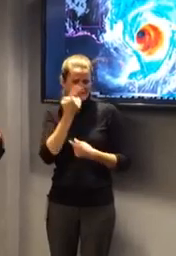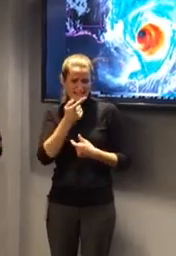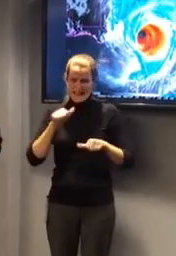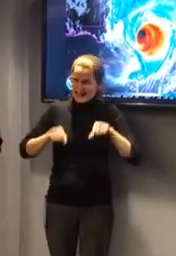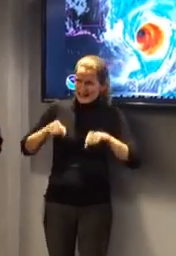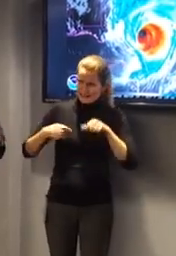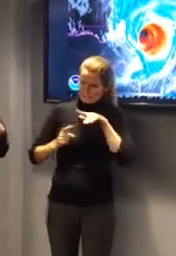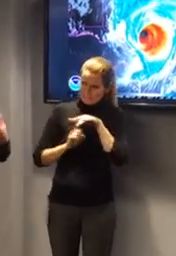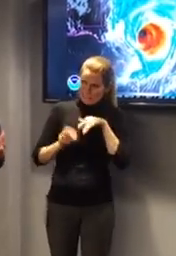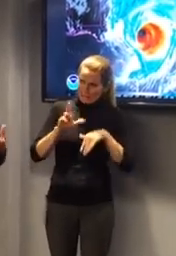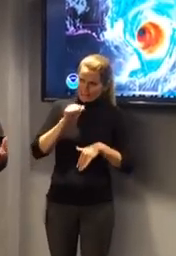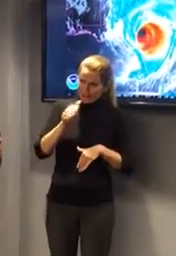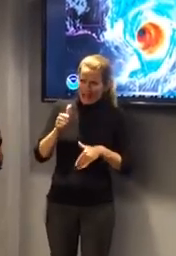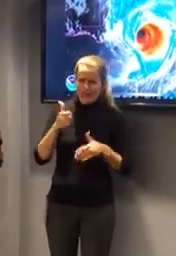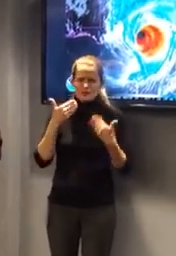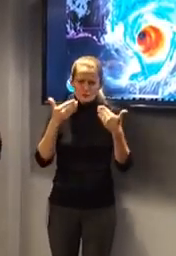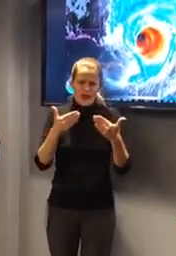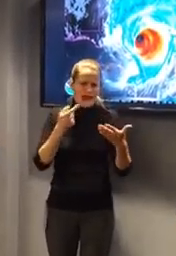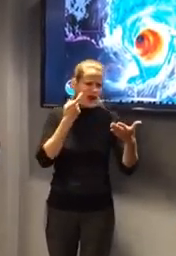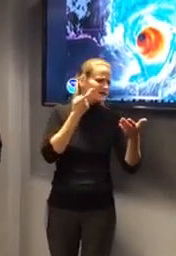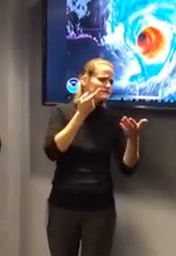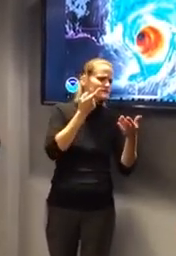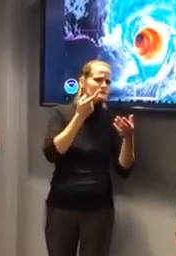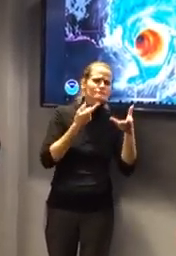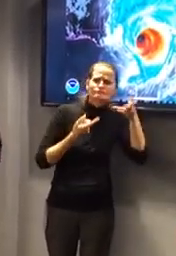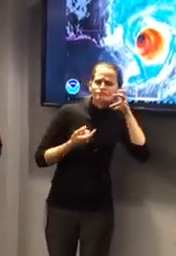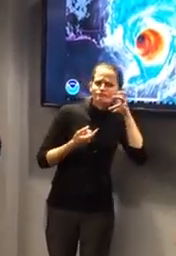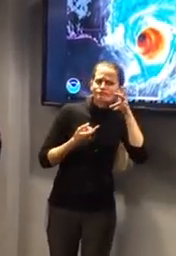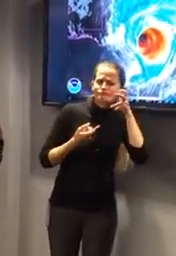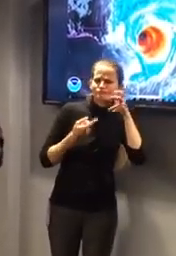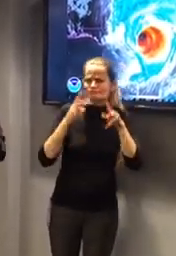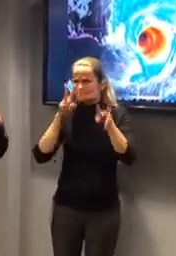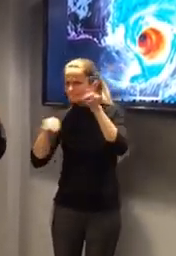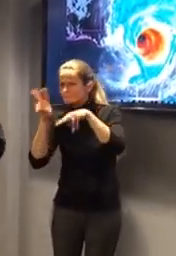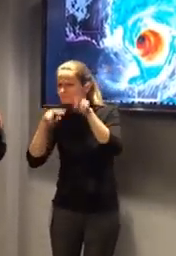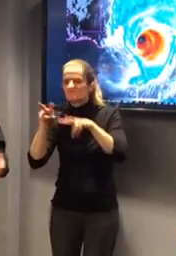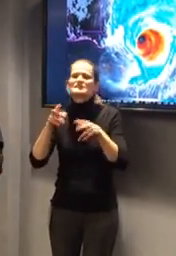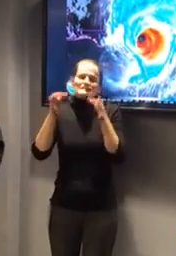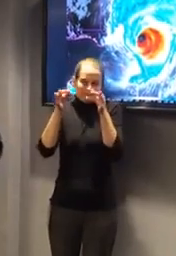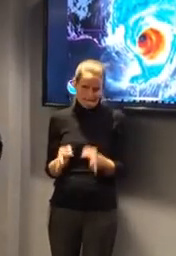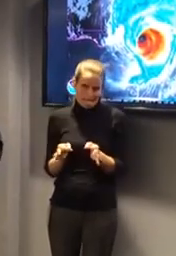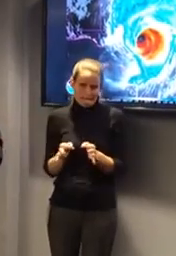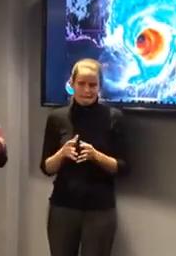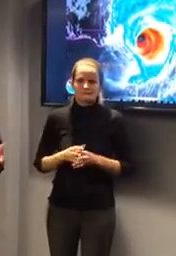to make sure that we are pre-positioning the assets, resources, people, food, water, cots,